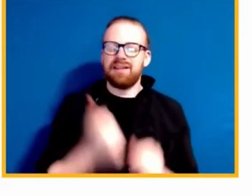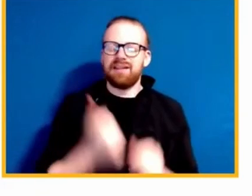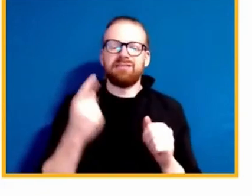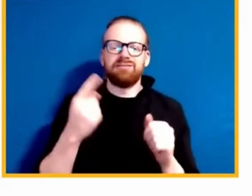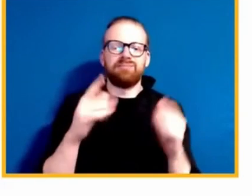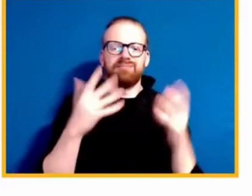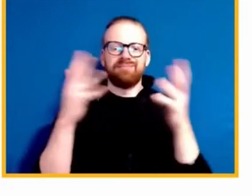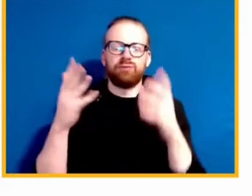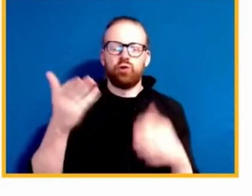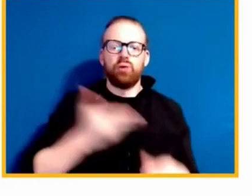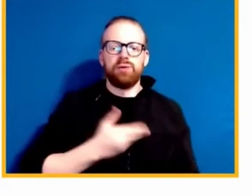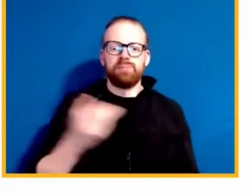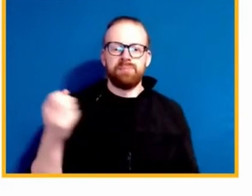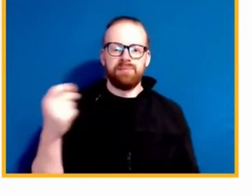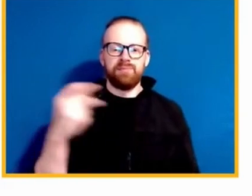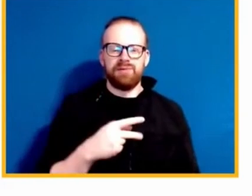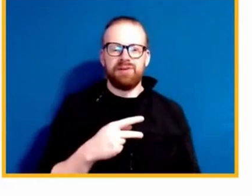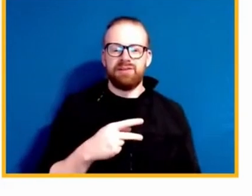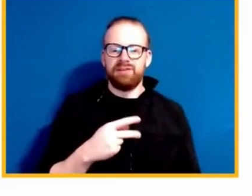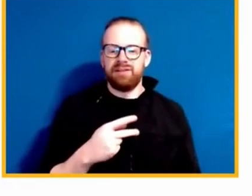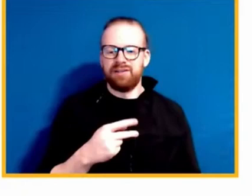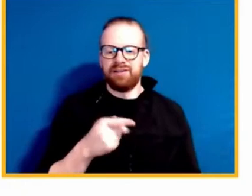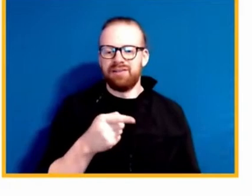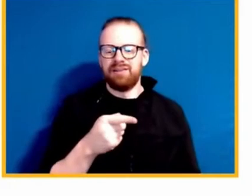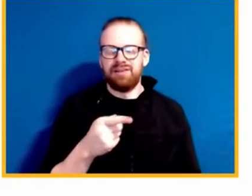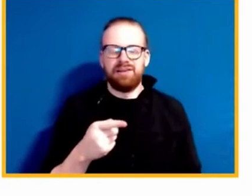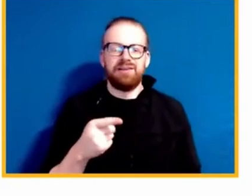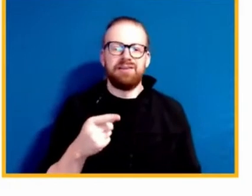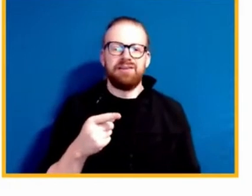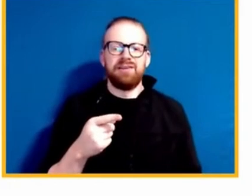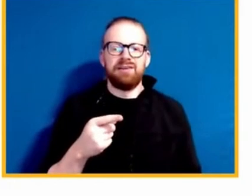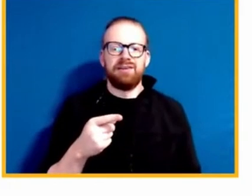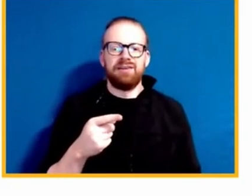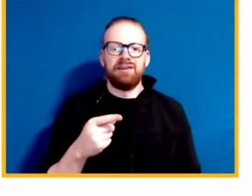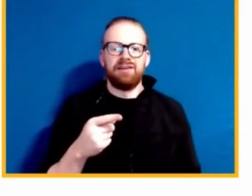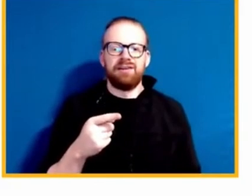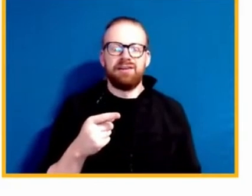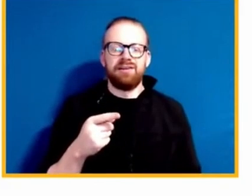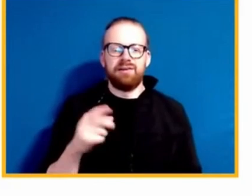massive welcome back to our stage, it's none other than Raze!